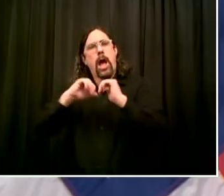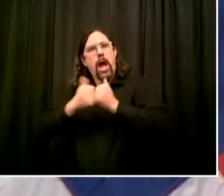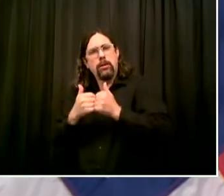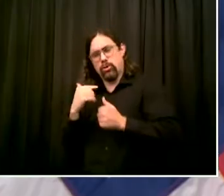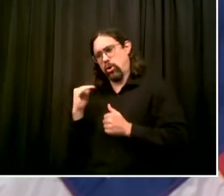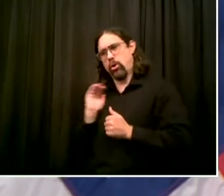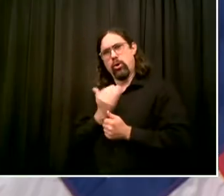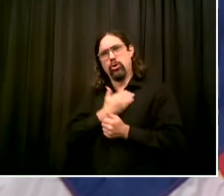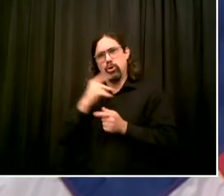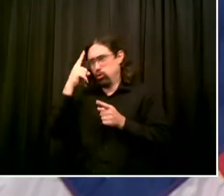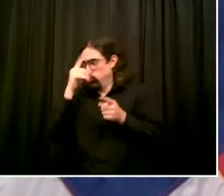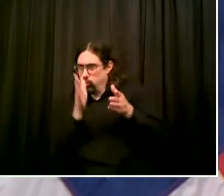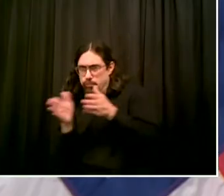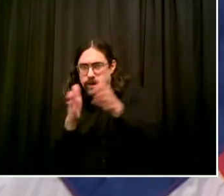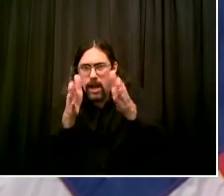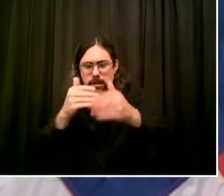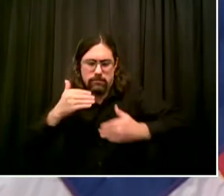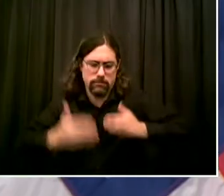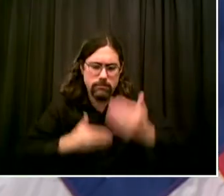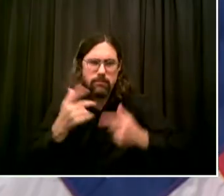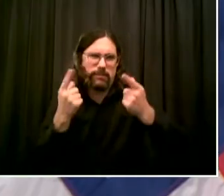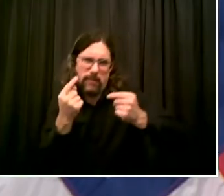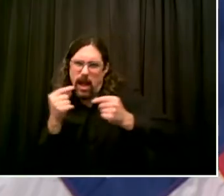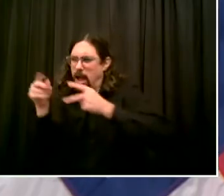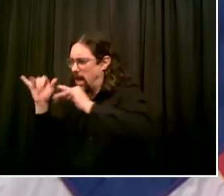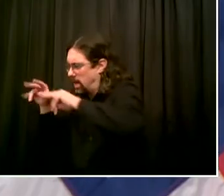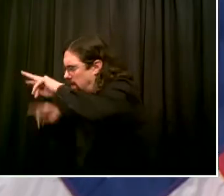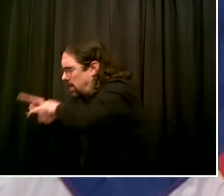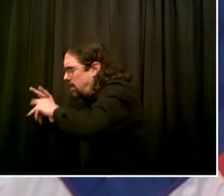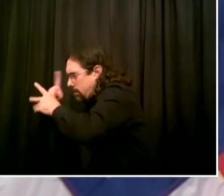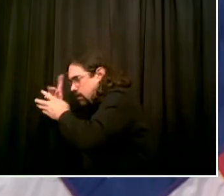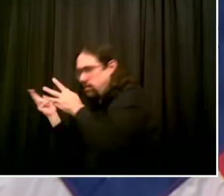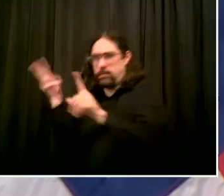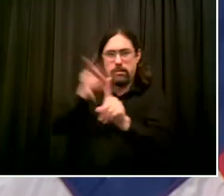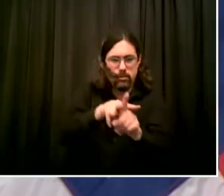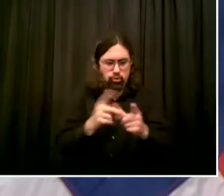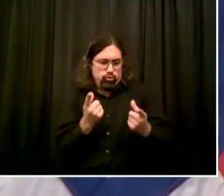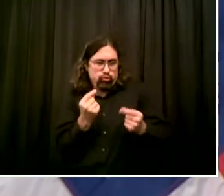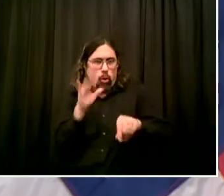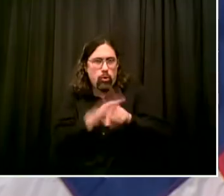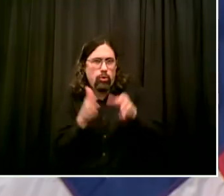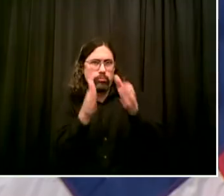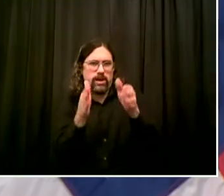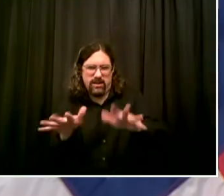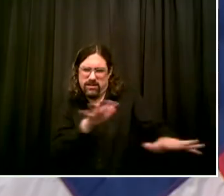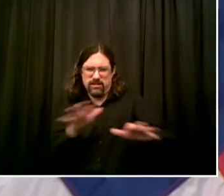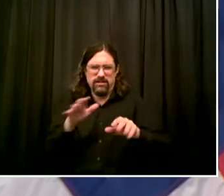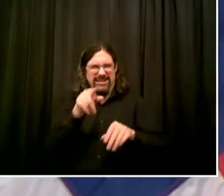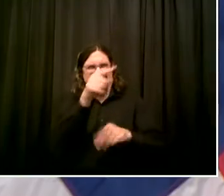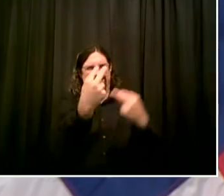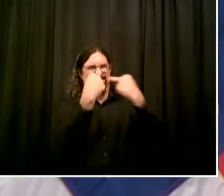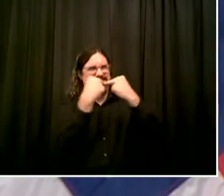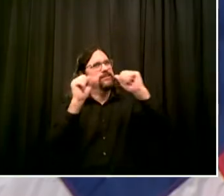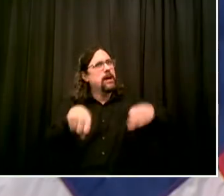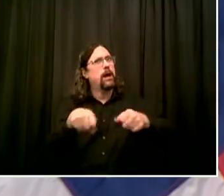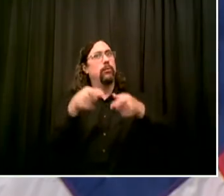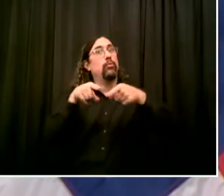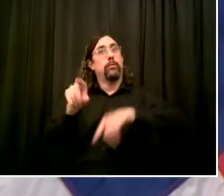SAY WHAT'S GOING ON . THEER'S GOTTA BE A DIFFERENT WAY OF DOI NGTHAT IN